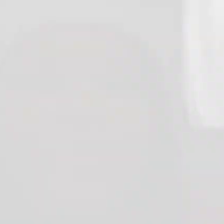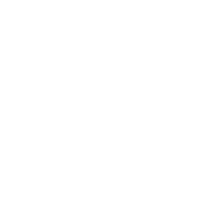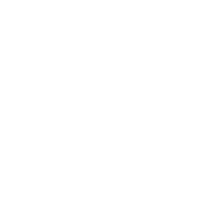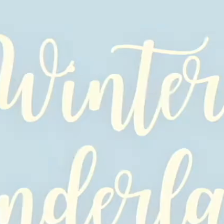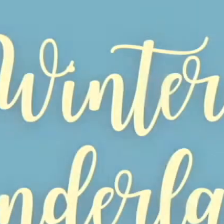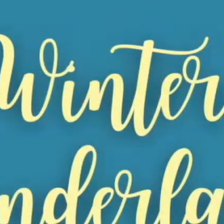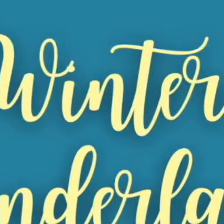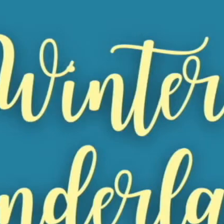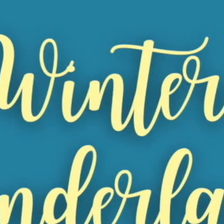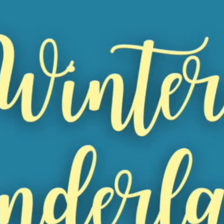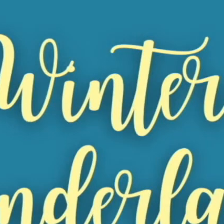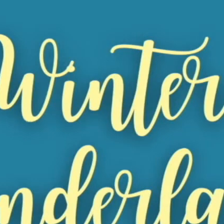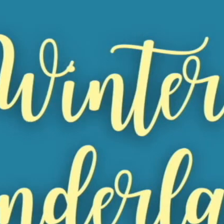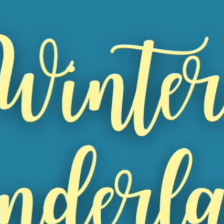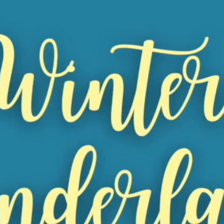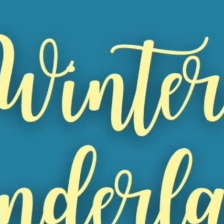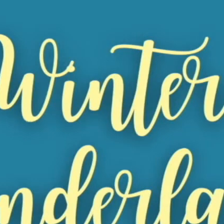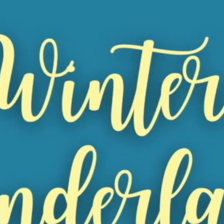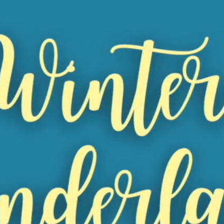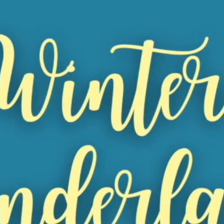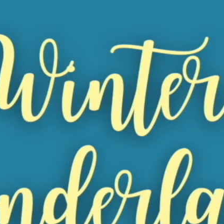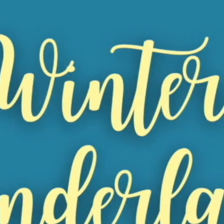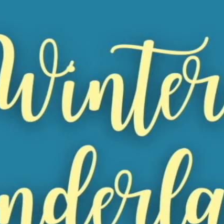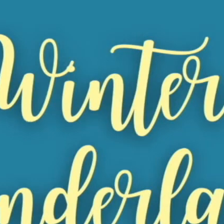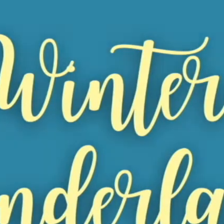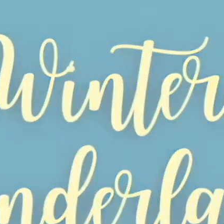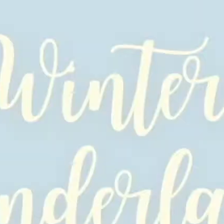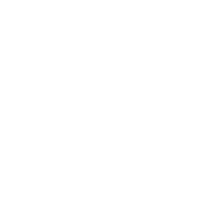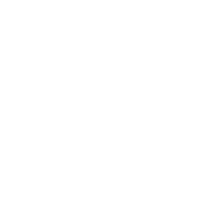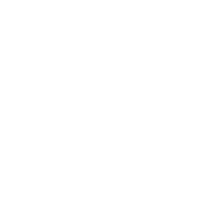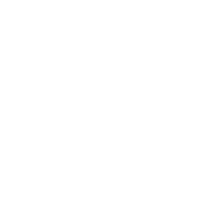the title went to wonderland appears on the screen in yellow font against a blue background